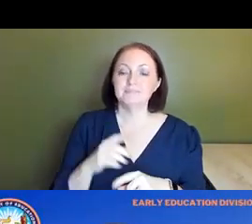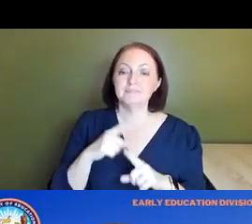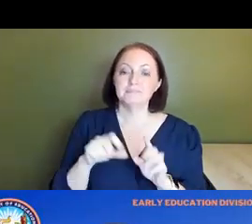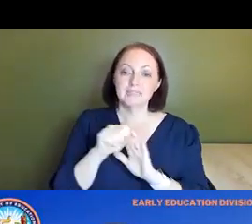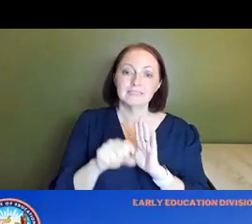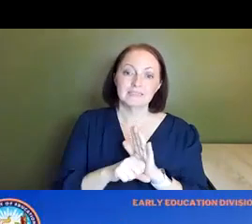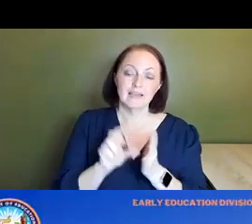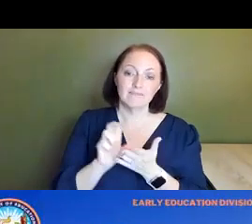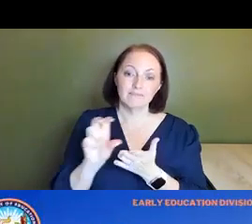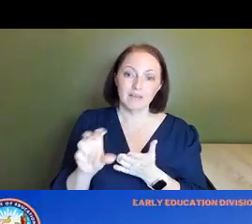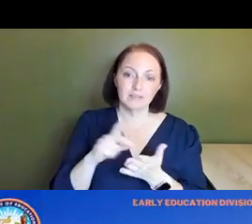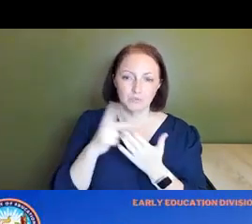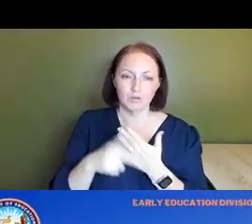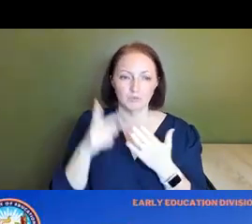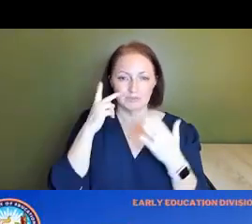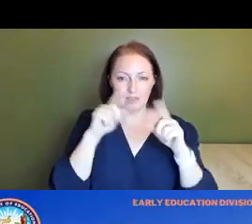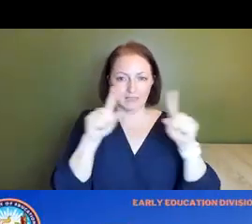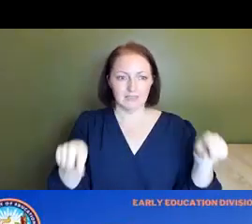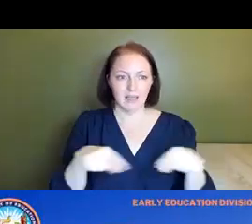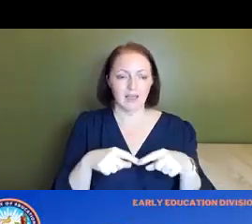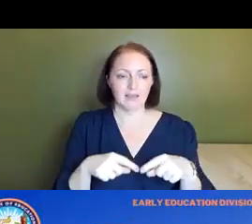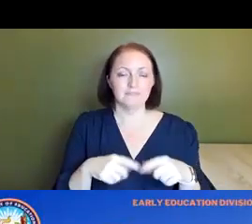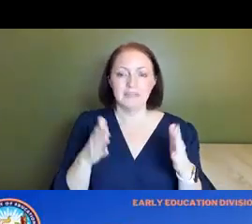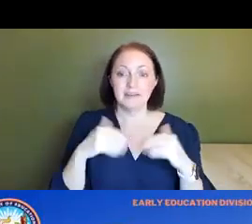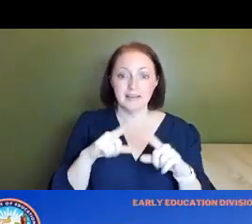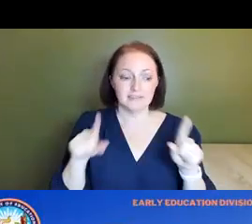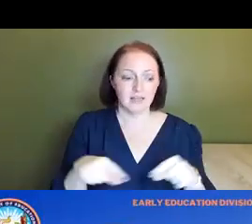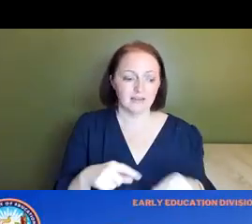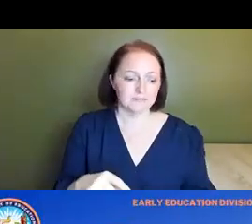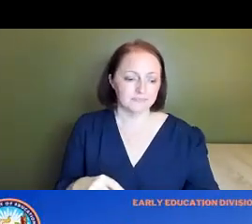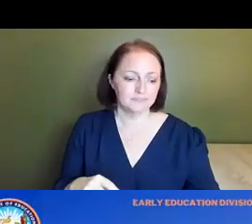programs that you see on this slide if we move to the next slide you'll see that we